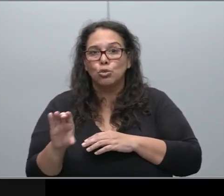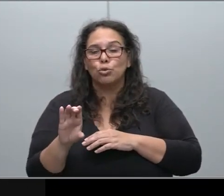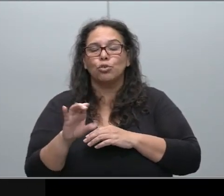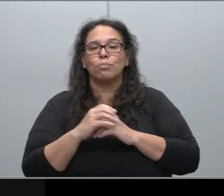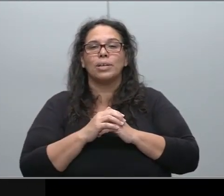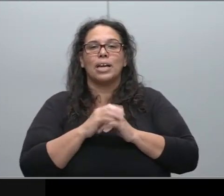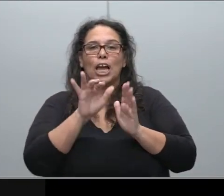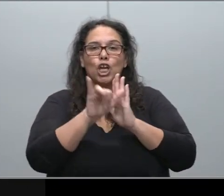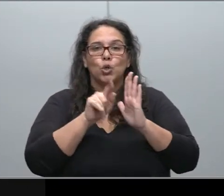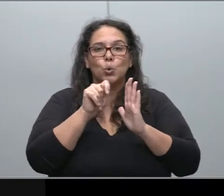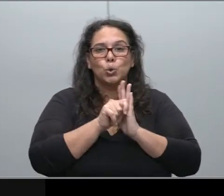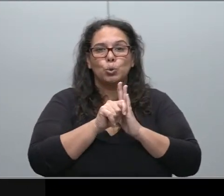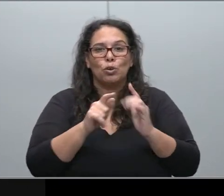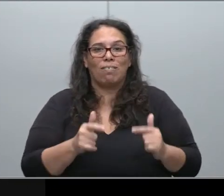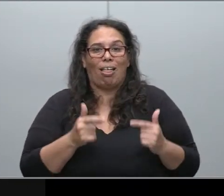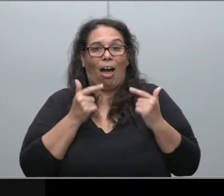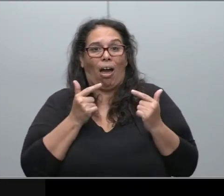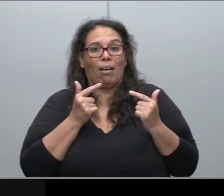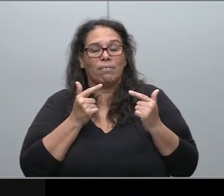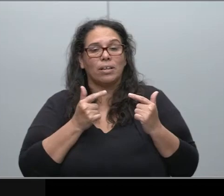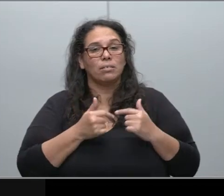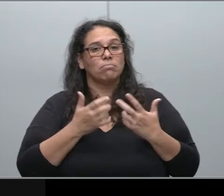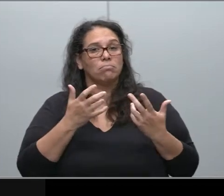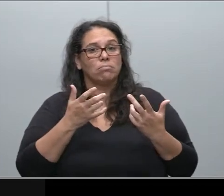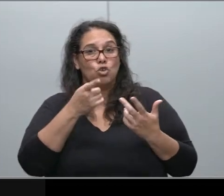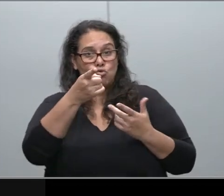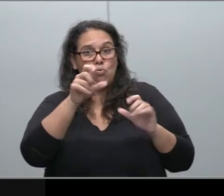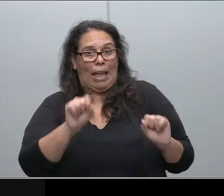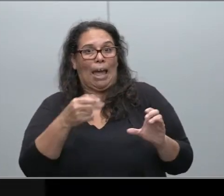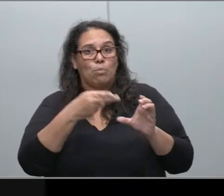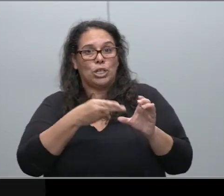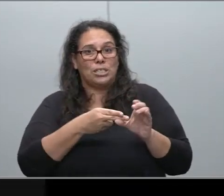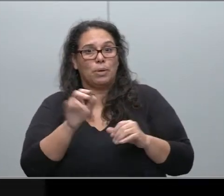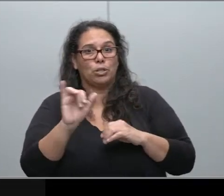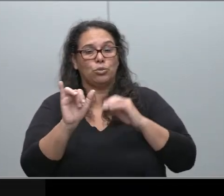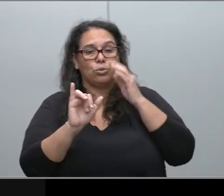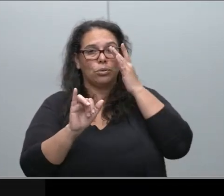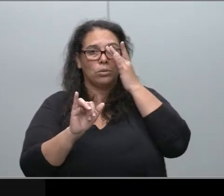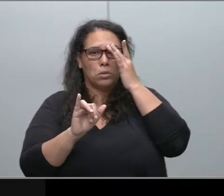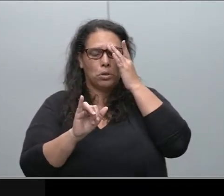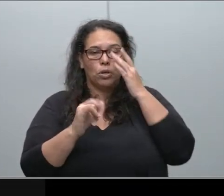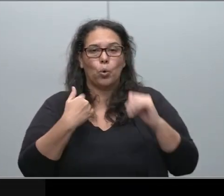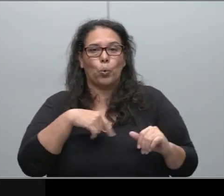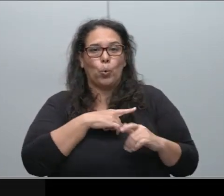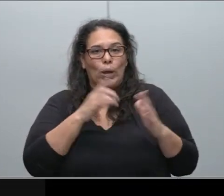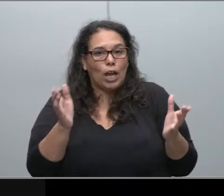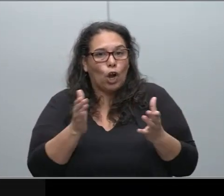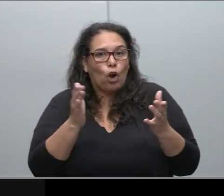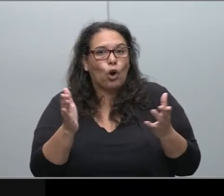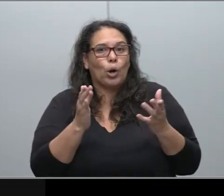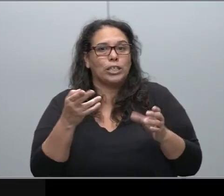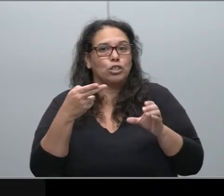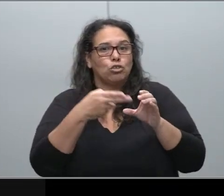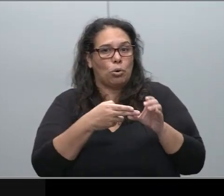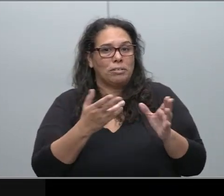Hello, everyone. Good evening. My name is Mr. Itson. I'm the Assistant Director for Media Services. So I'm just here to kinda help support all the YouTube and all the different things that are happening.